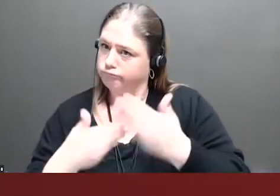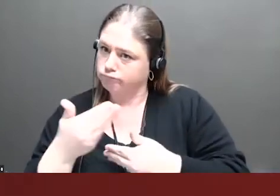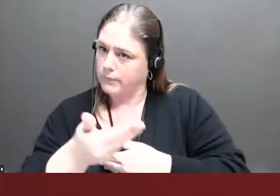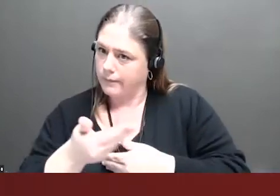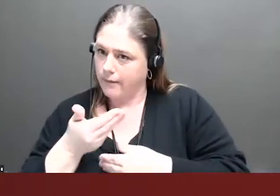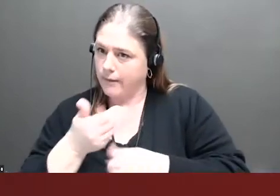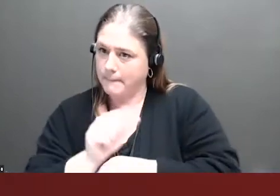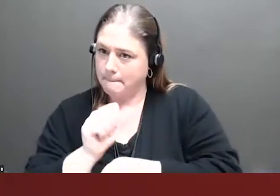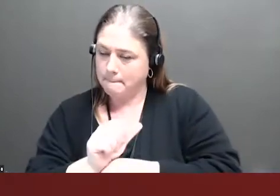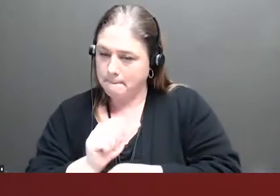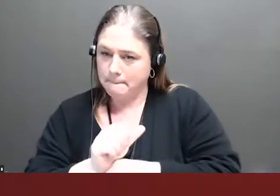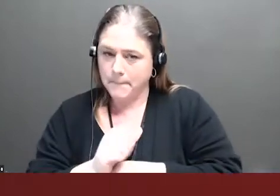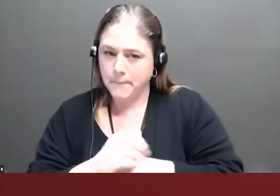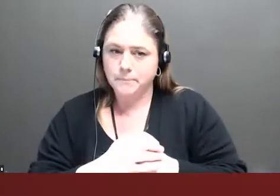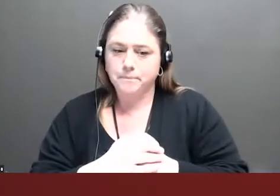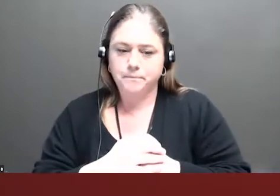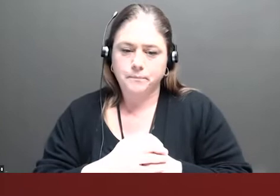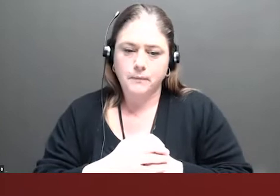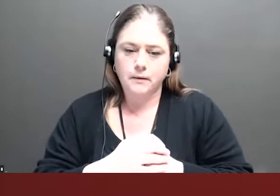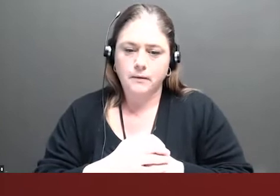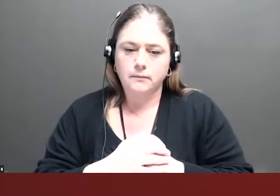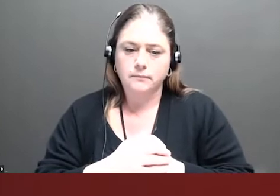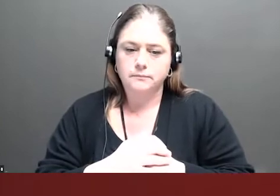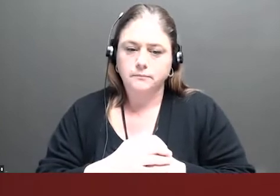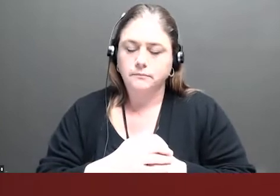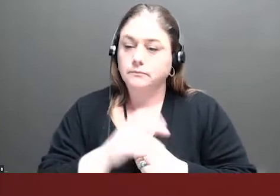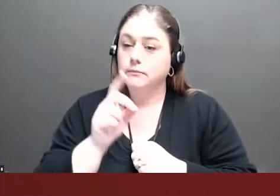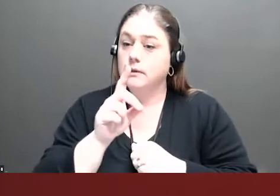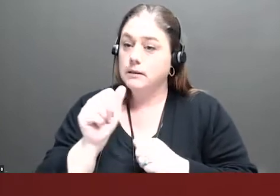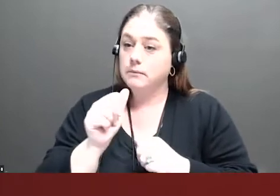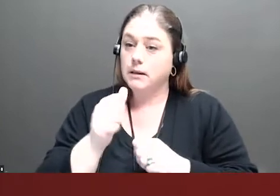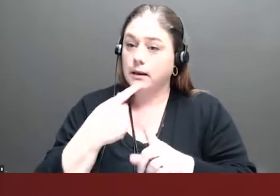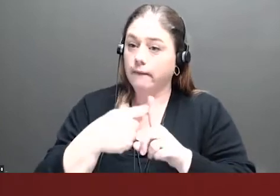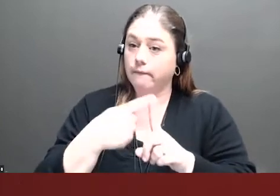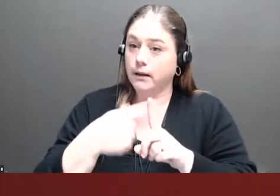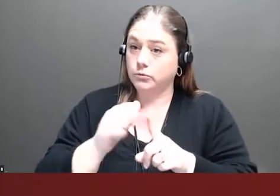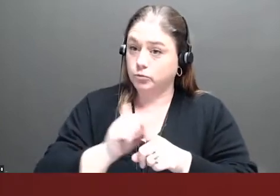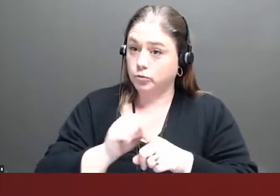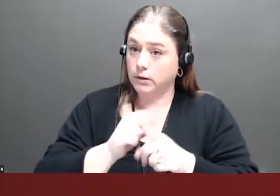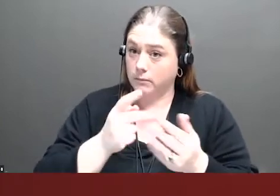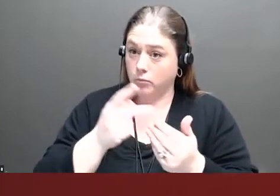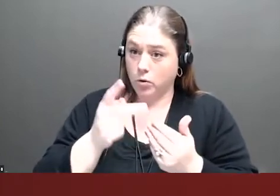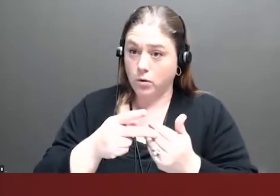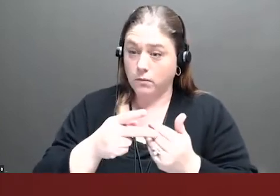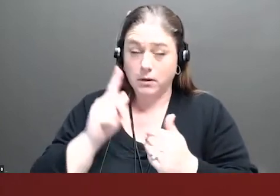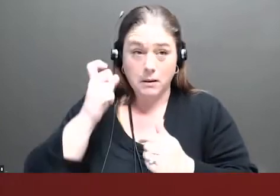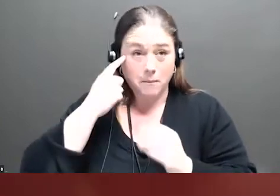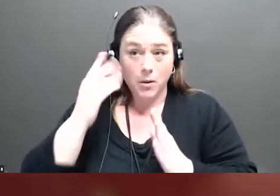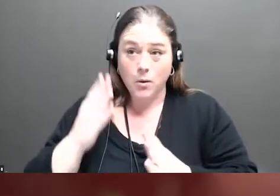The Disability Advantage Training Program is a must-have for employers and employment agencies.